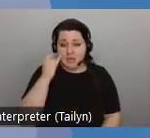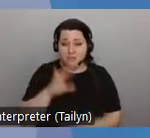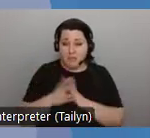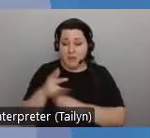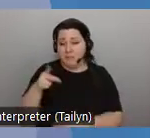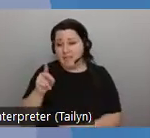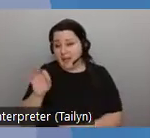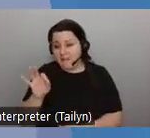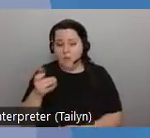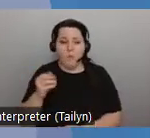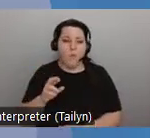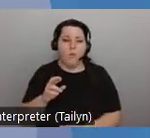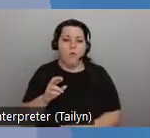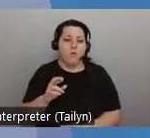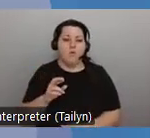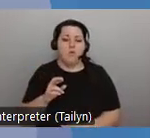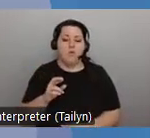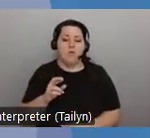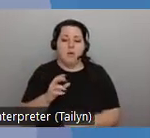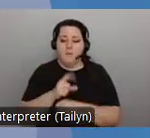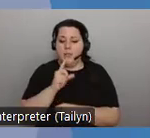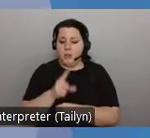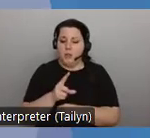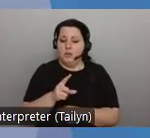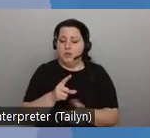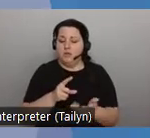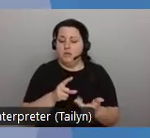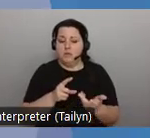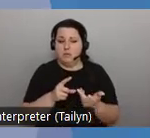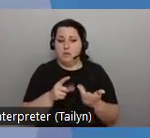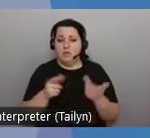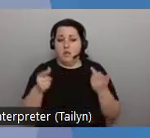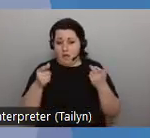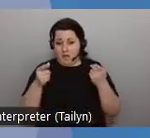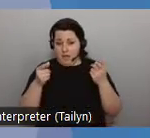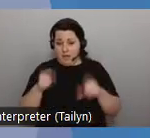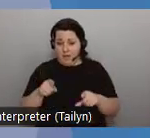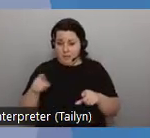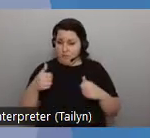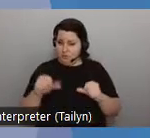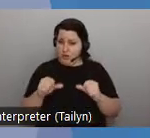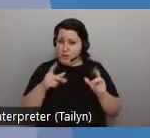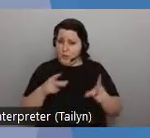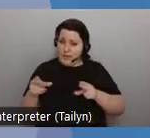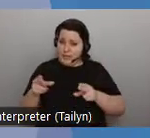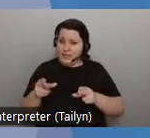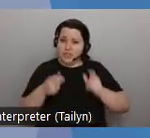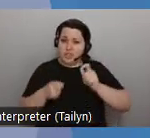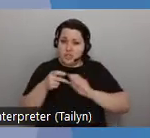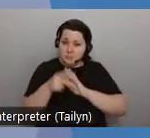as you are creating your form, make sure to keep those relationships together and make it easier to, possibly